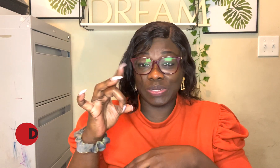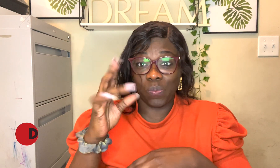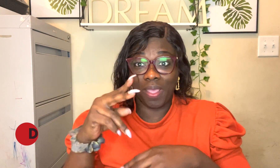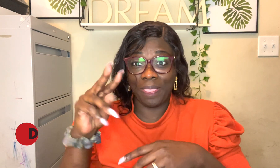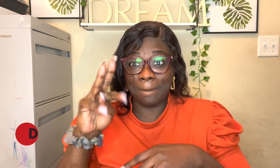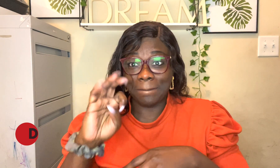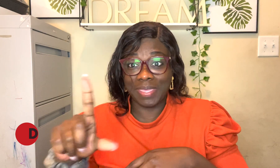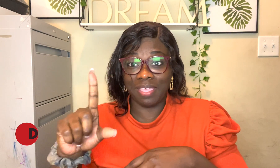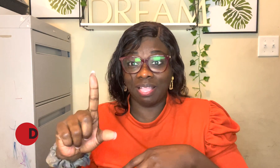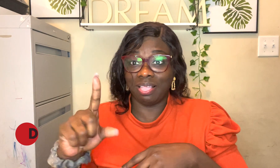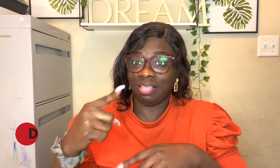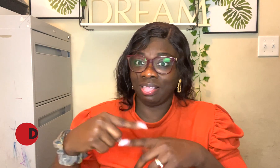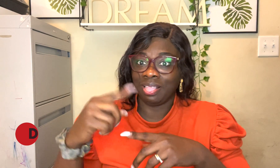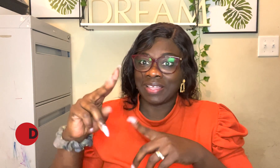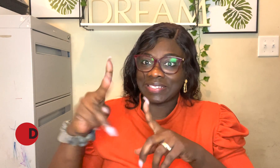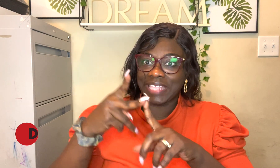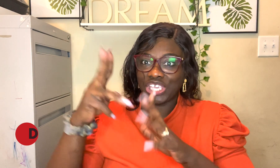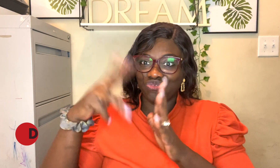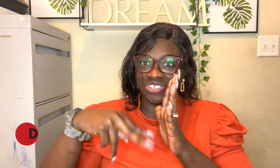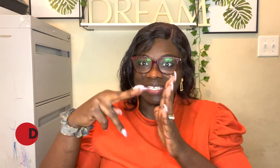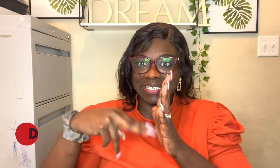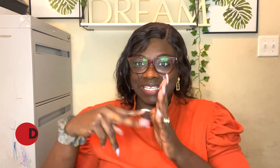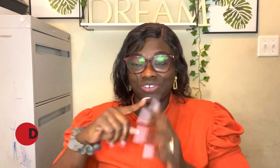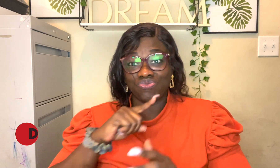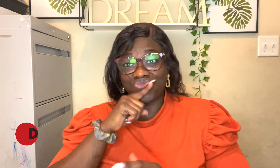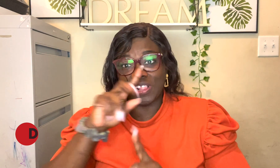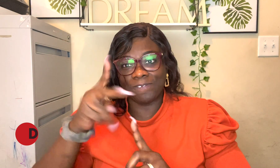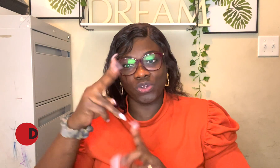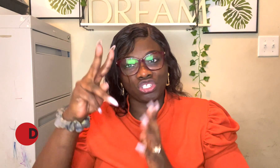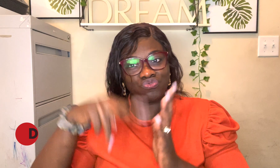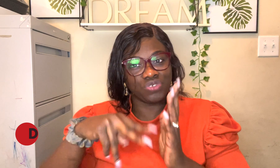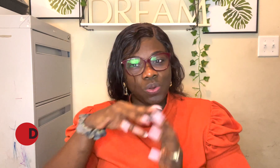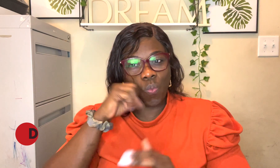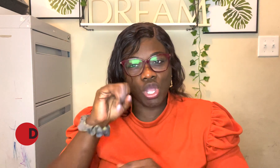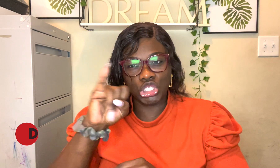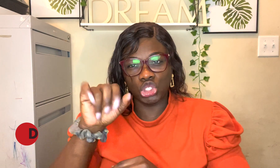its 2nd reading. The first reading was on June 22, 2022.